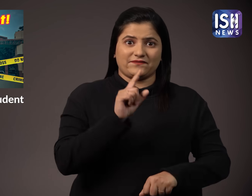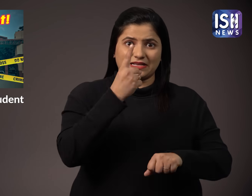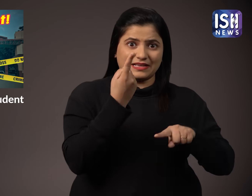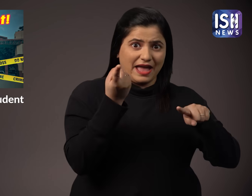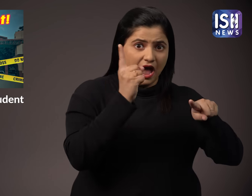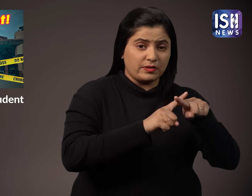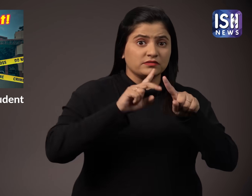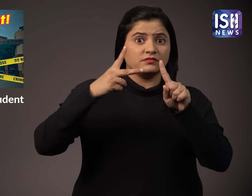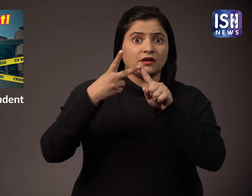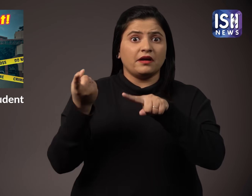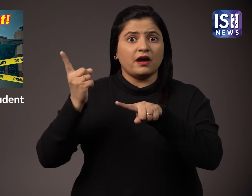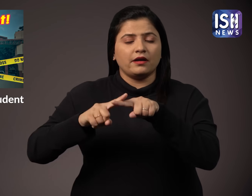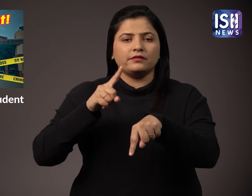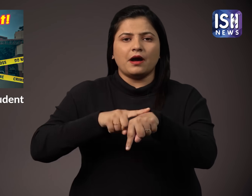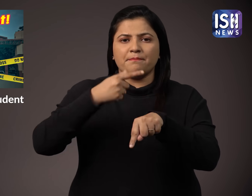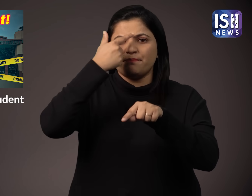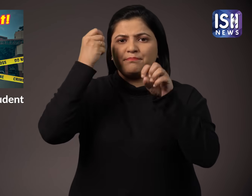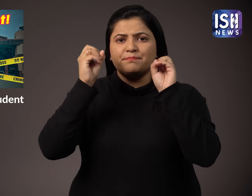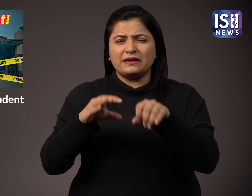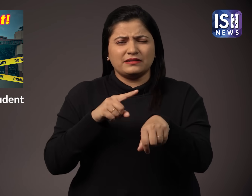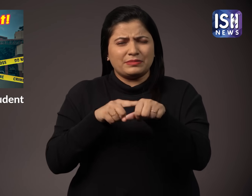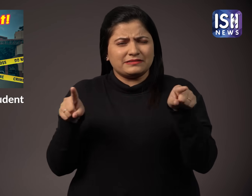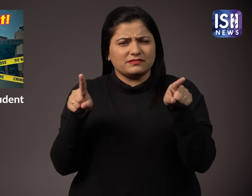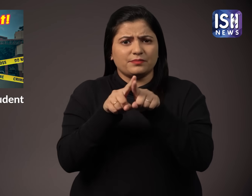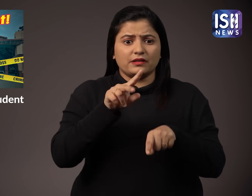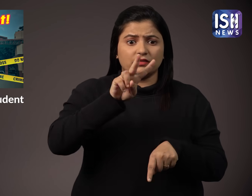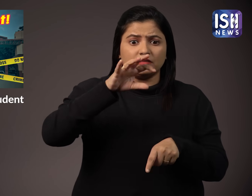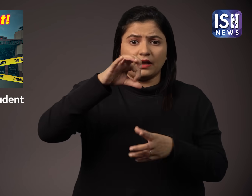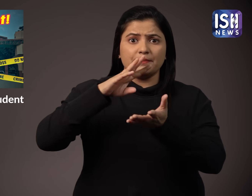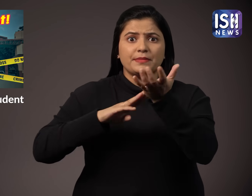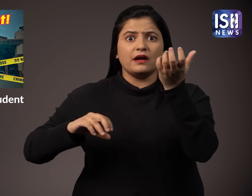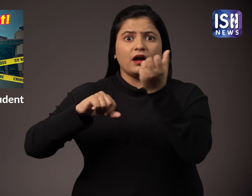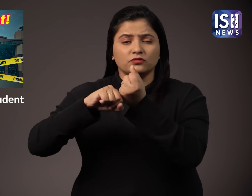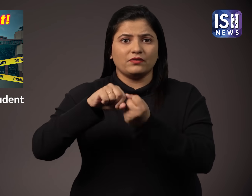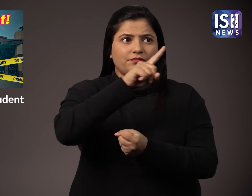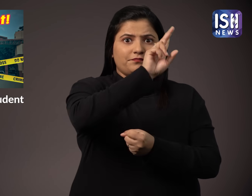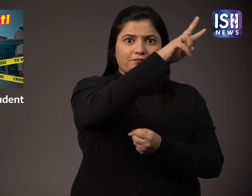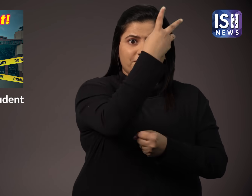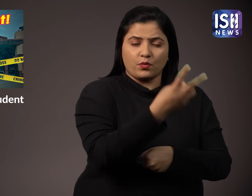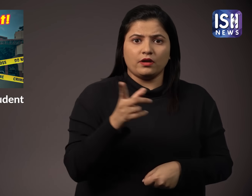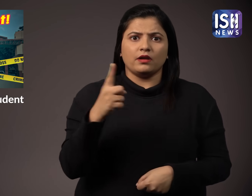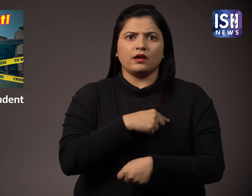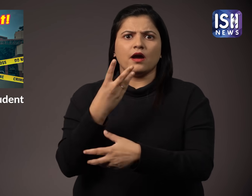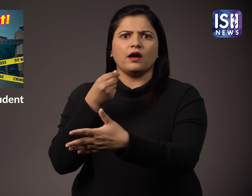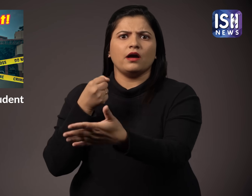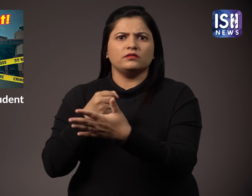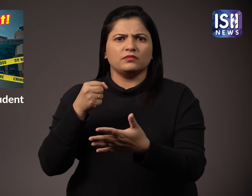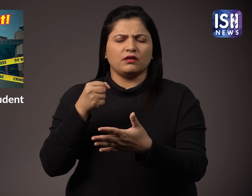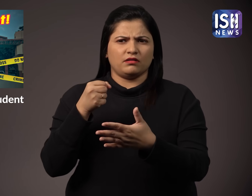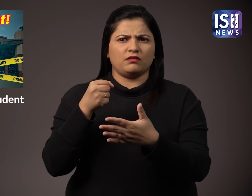After this incident, another incident happened on 29th March. Unfortunately, this person died of cardiac arrest.